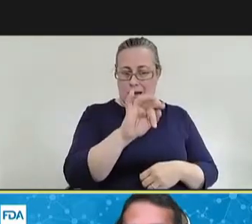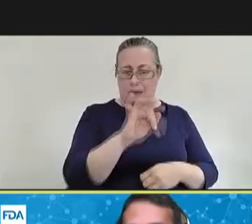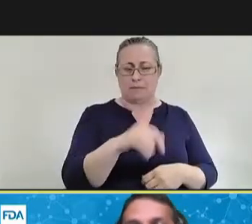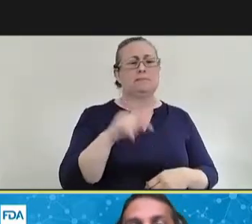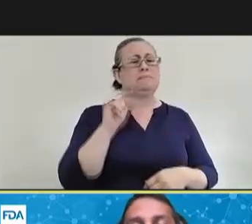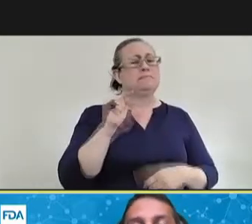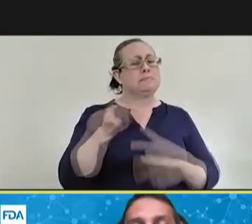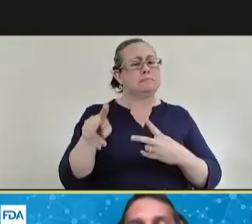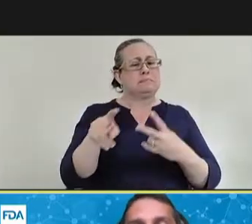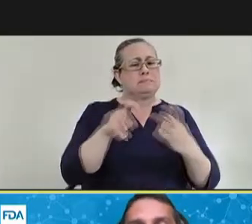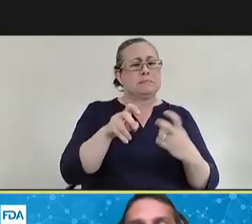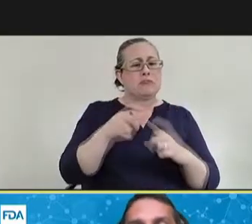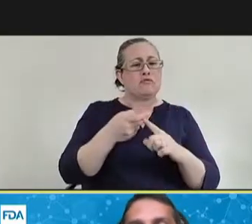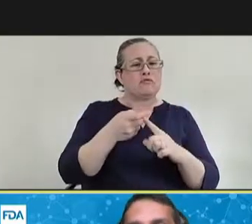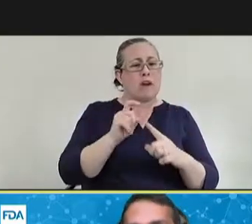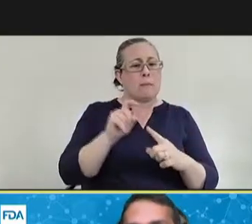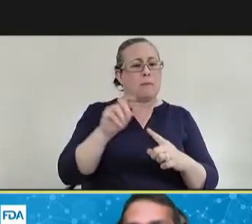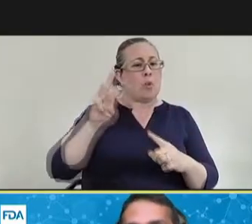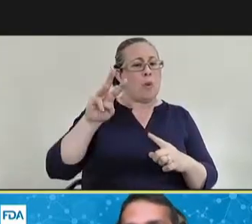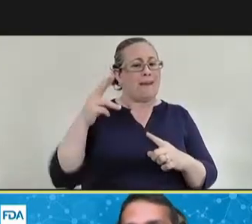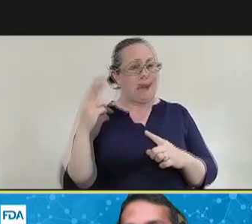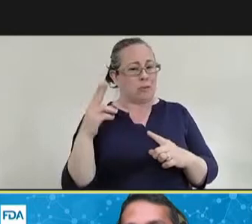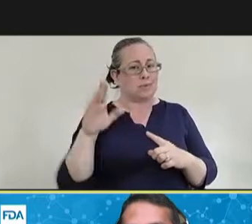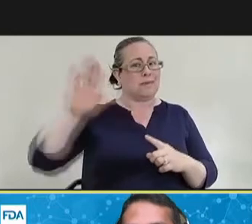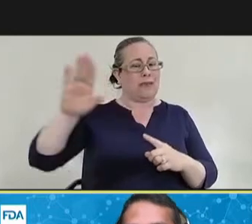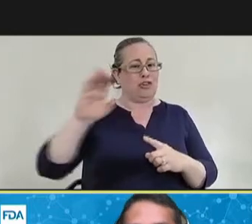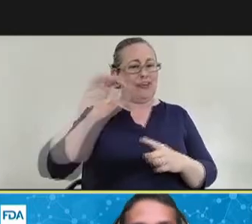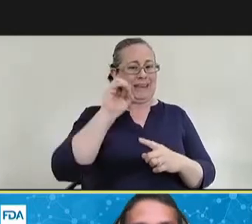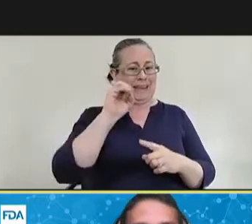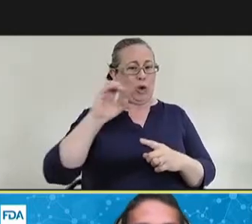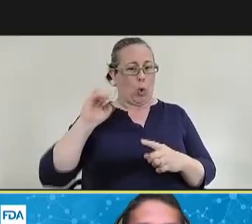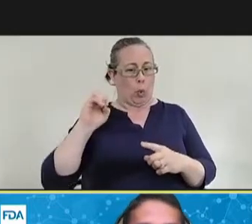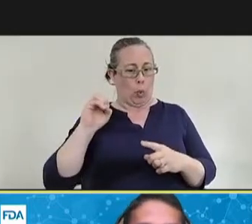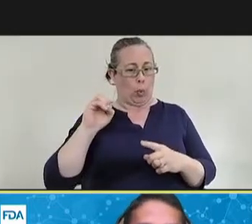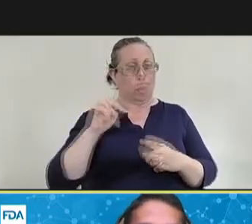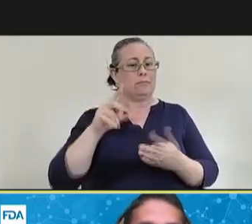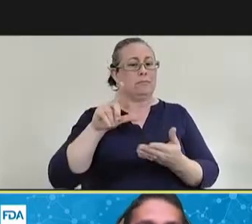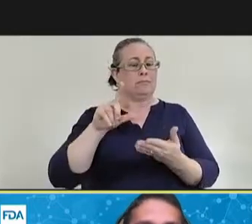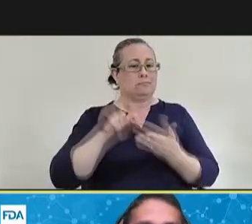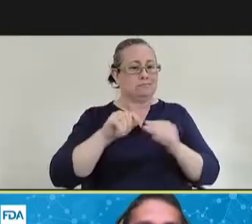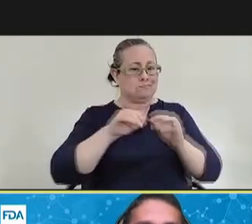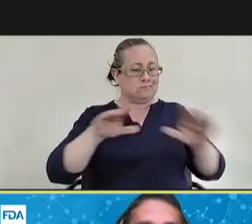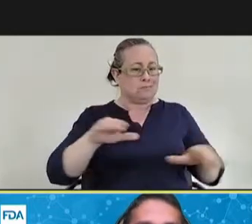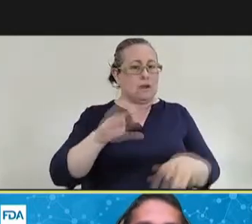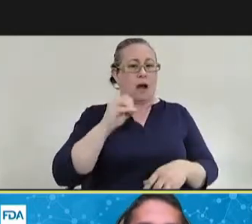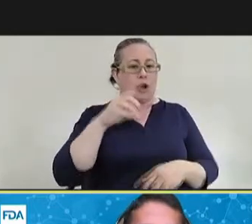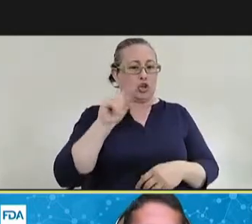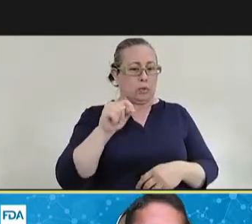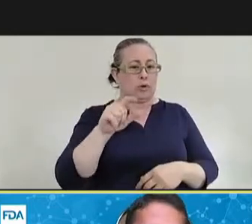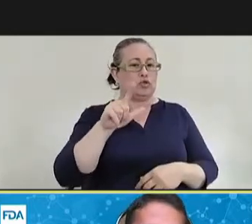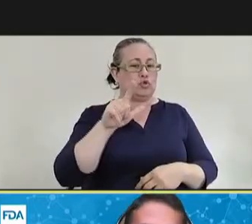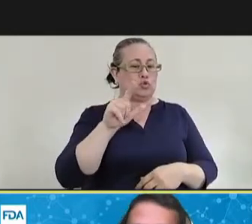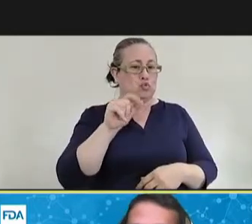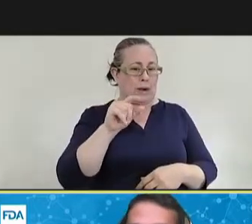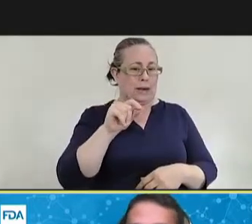from the White House executive order published back in October 23. Artificial intelligence is